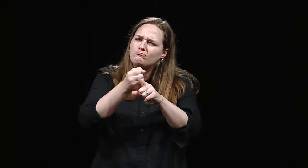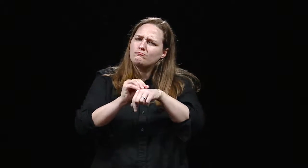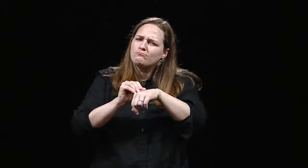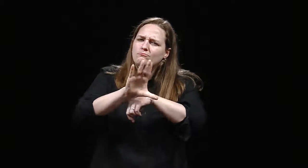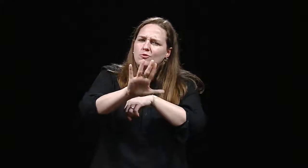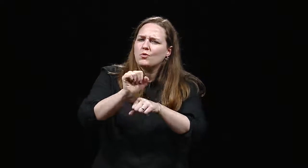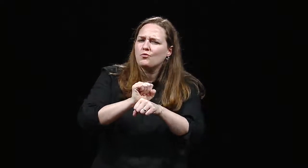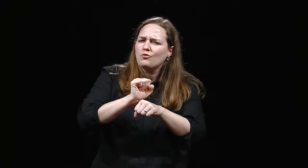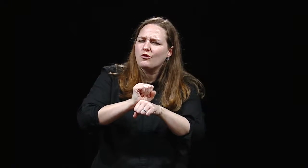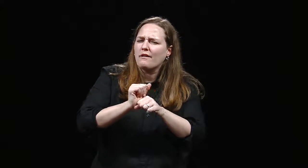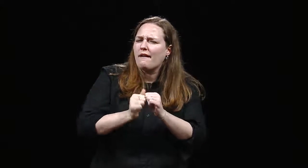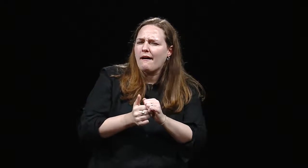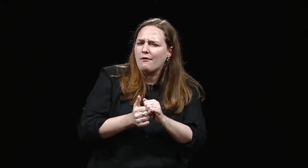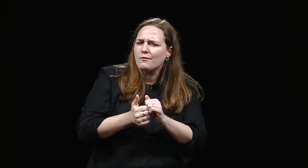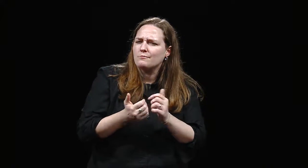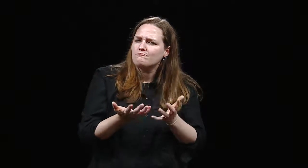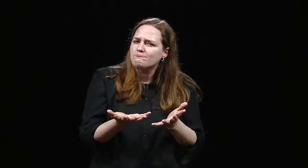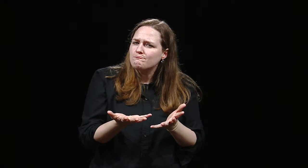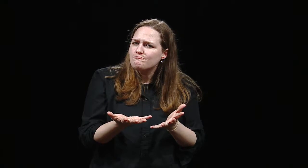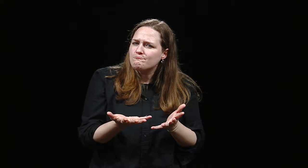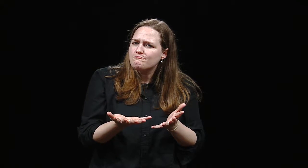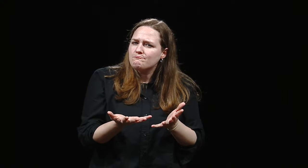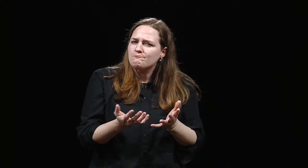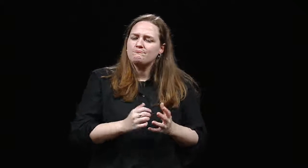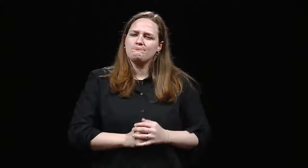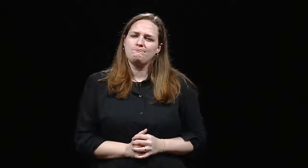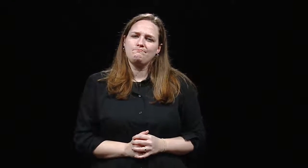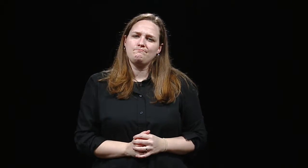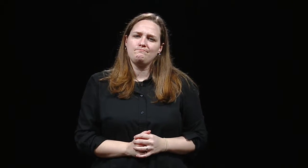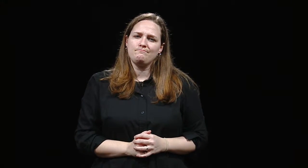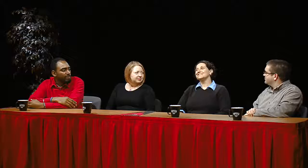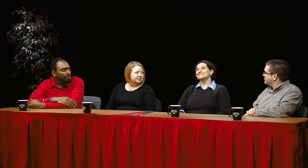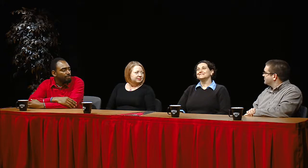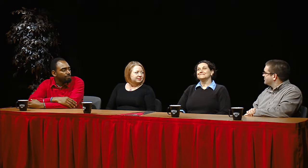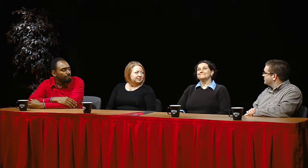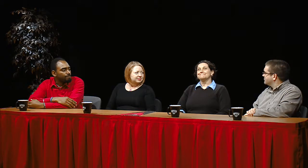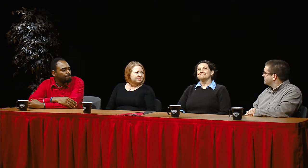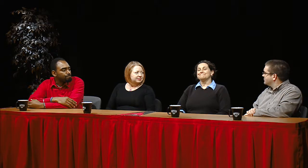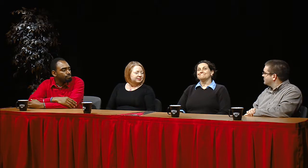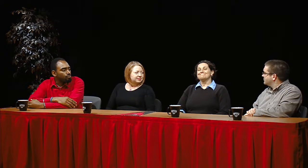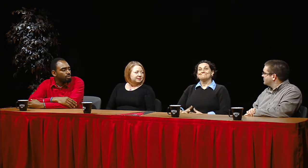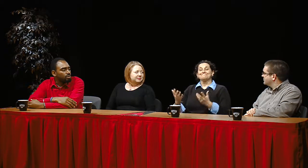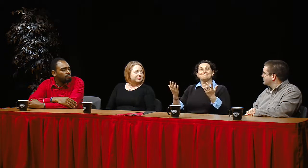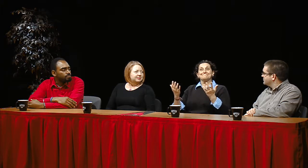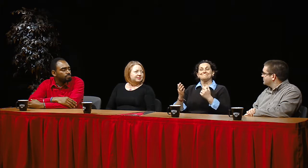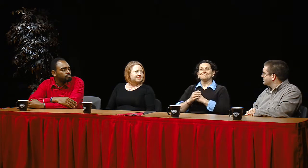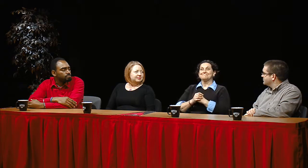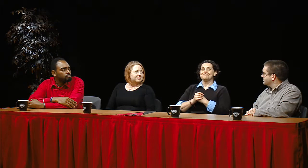about sleep, and it was -- I find all of that so interesting, so I feel like --